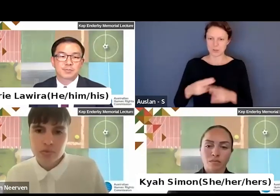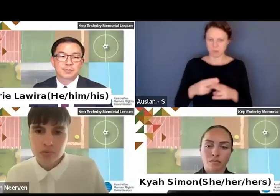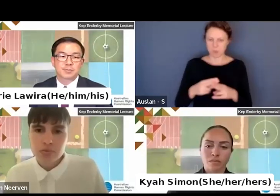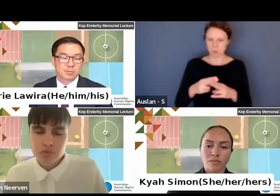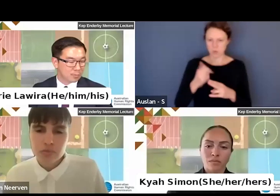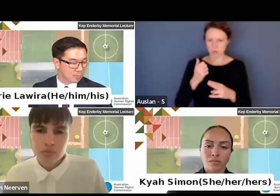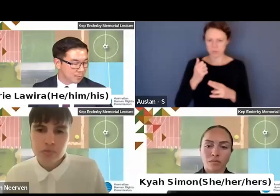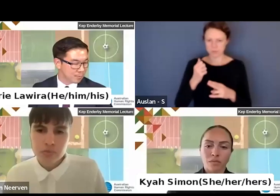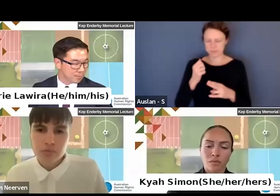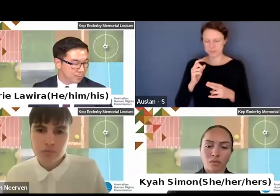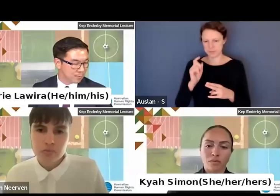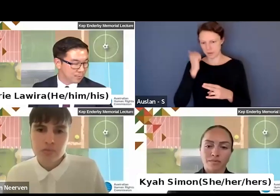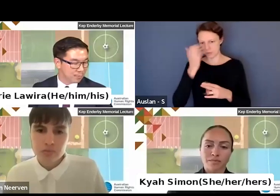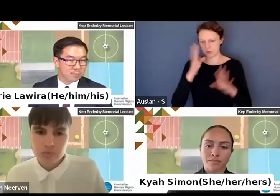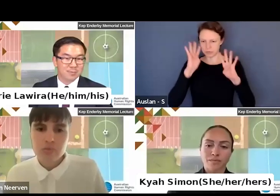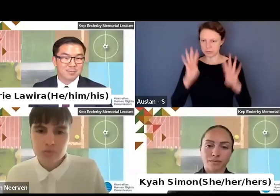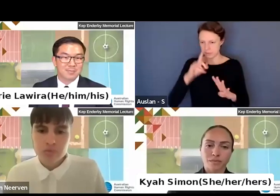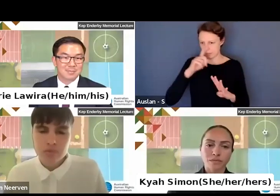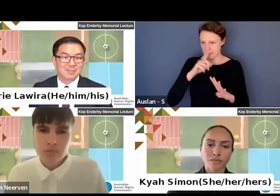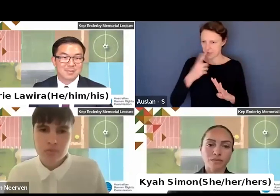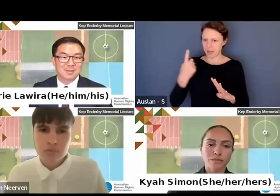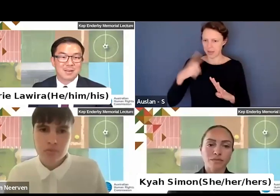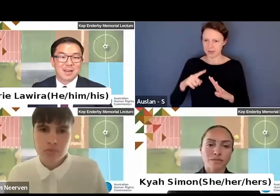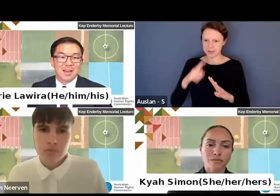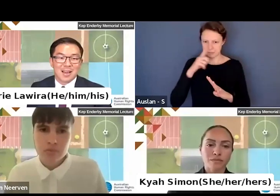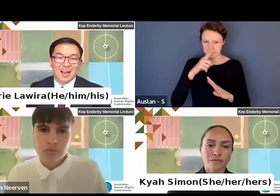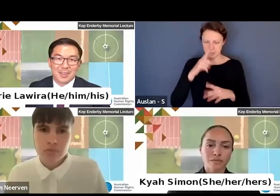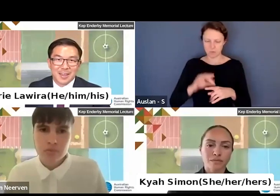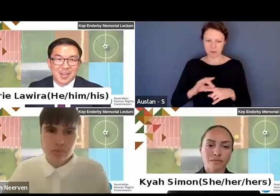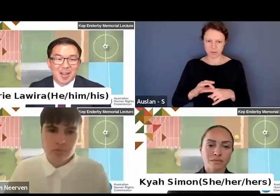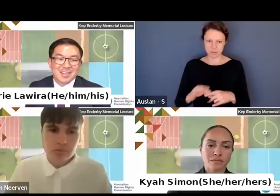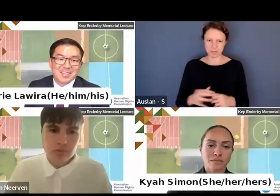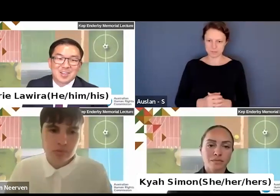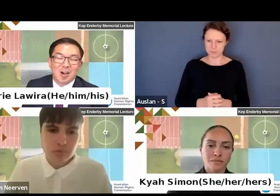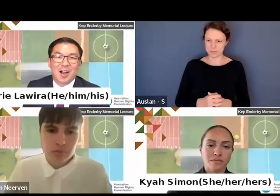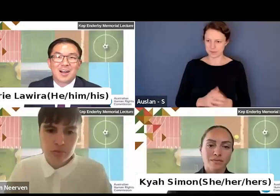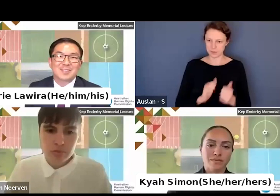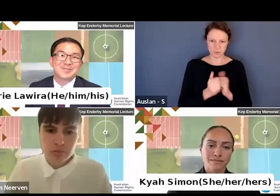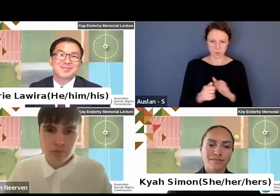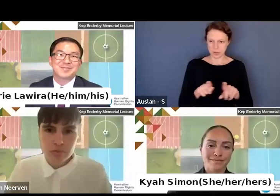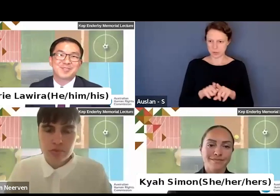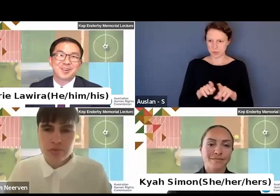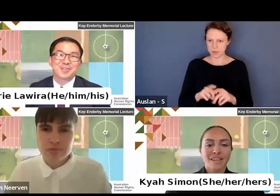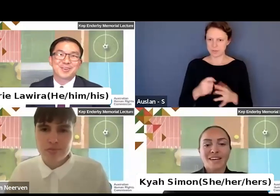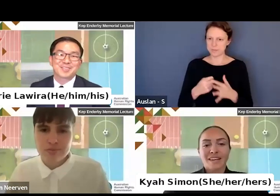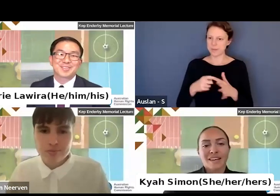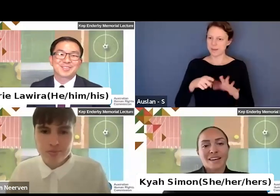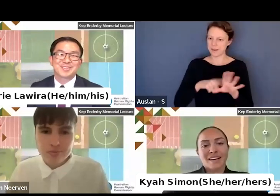So in that sense, borders one. Thank you. And khaya, final thoughts?